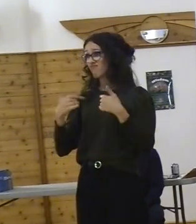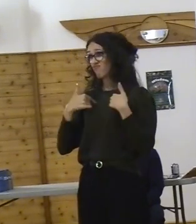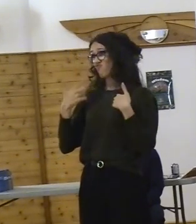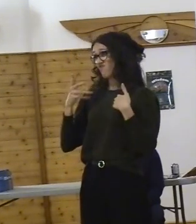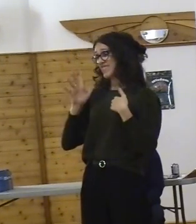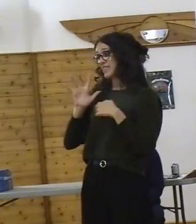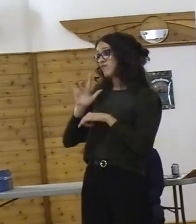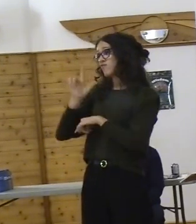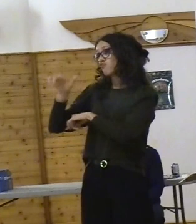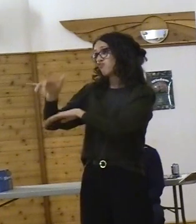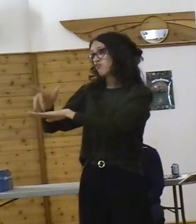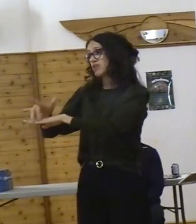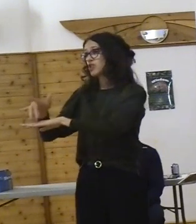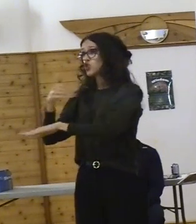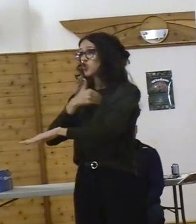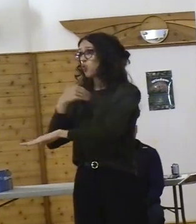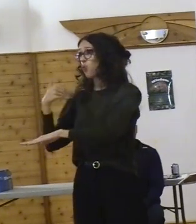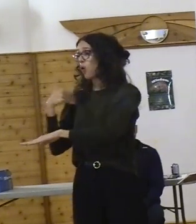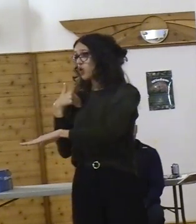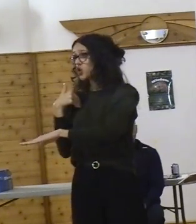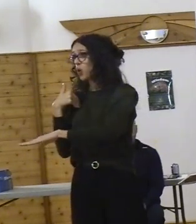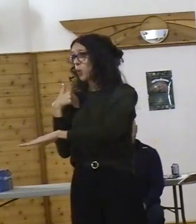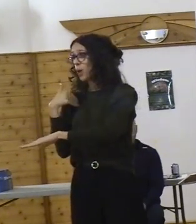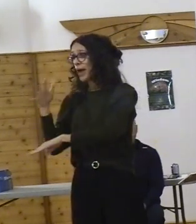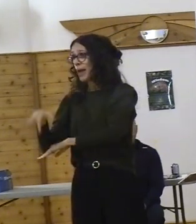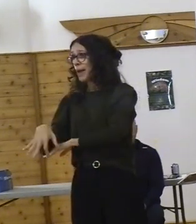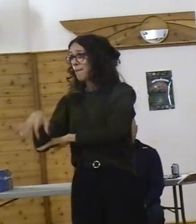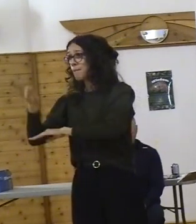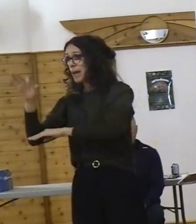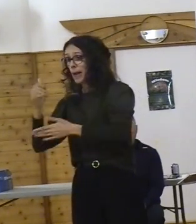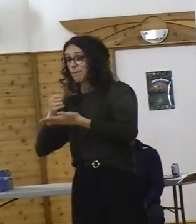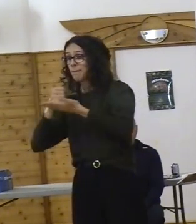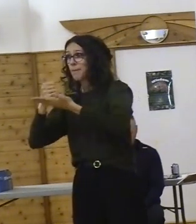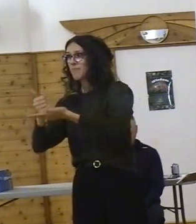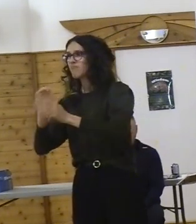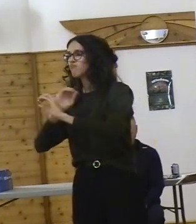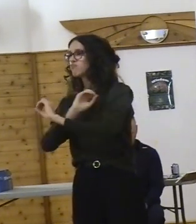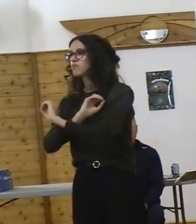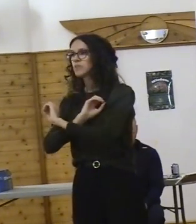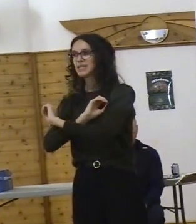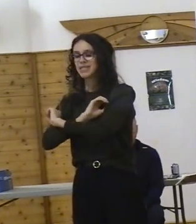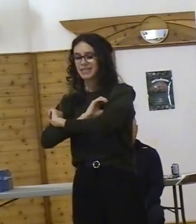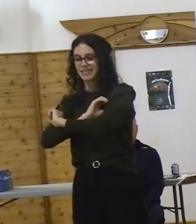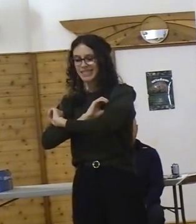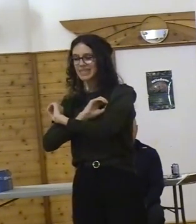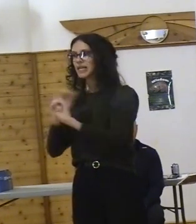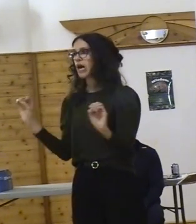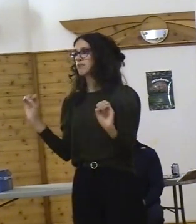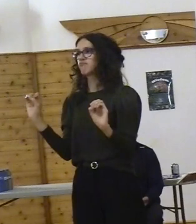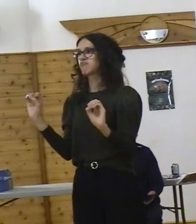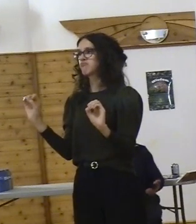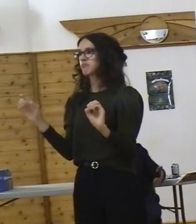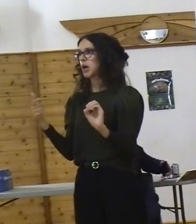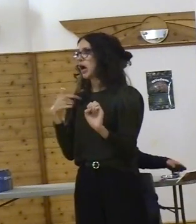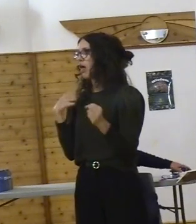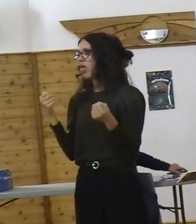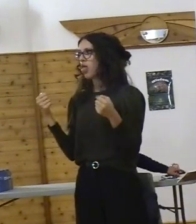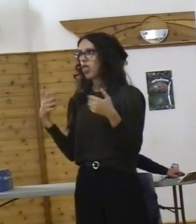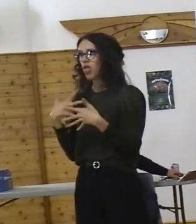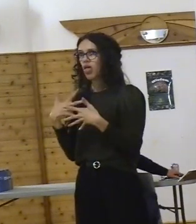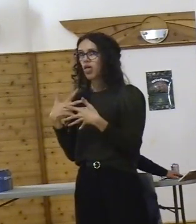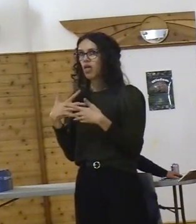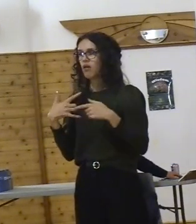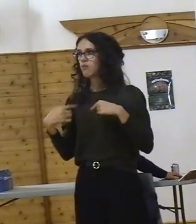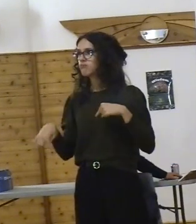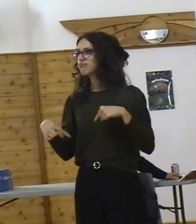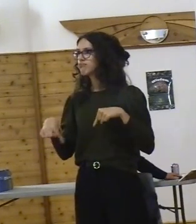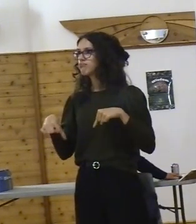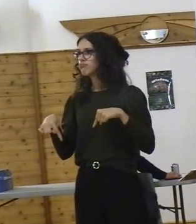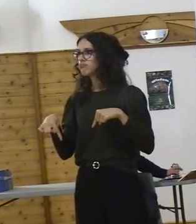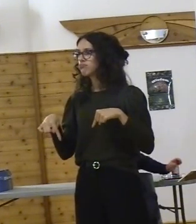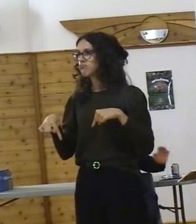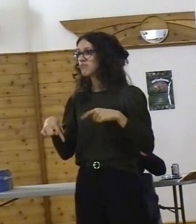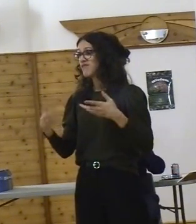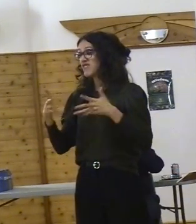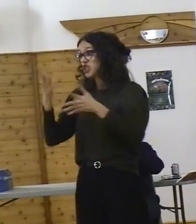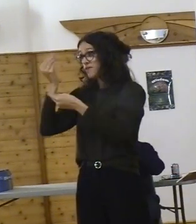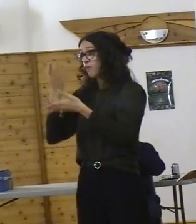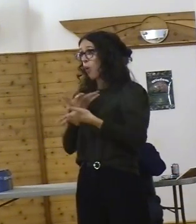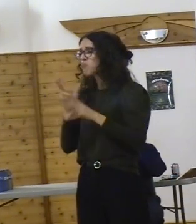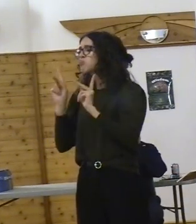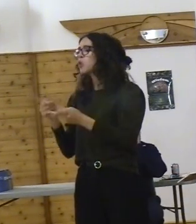Nobody picked me up in Toronto and the inquiry said they would be there to pick me up.